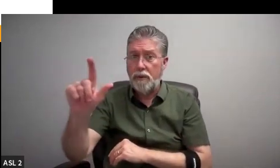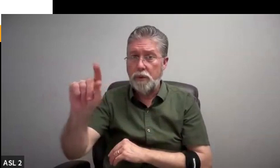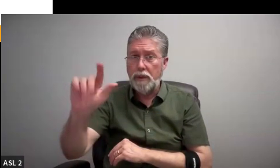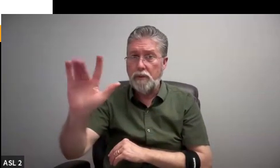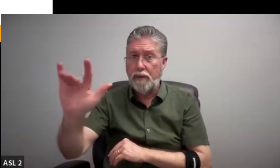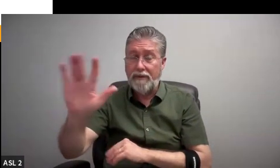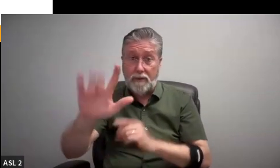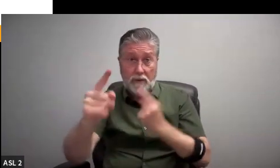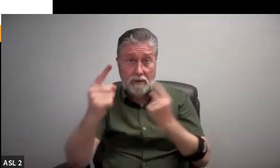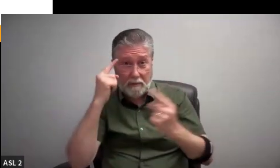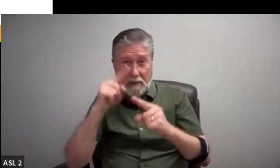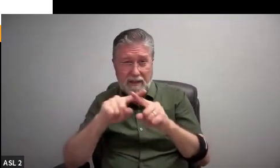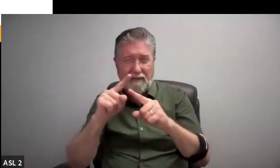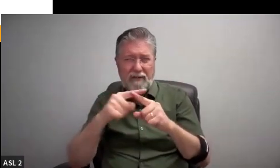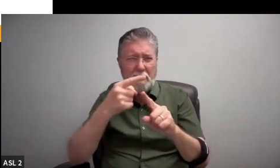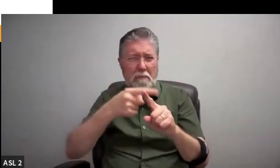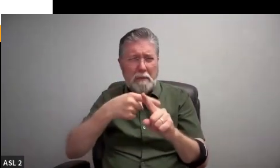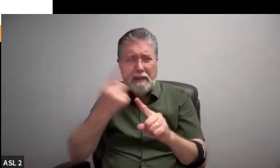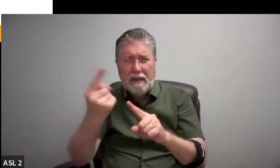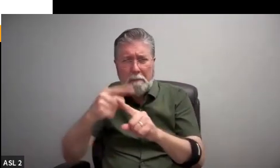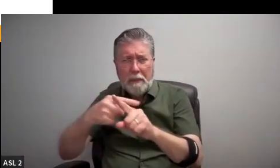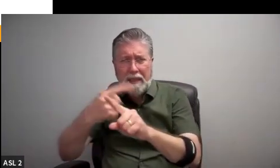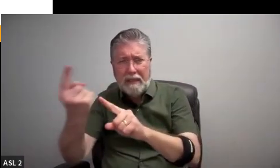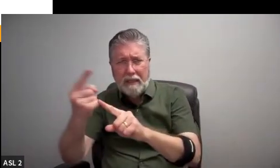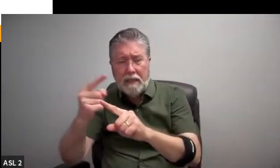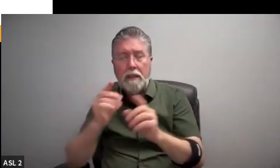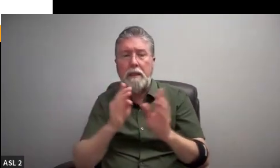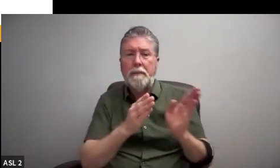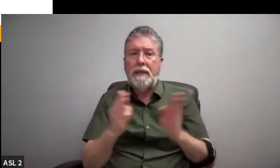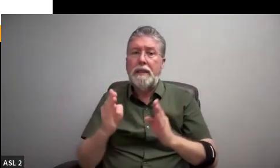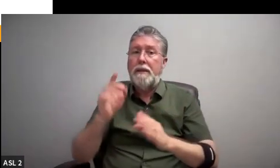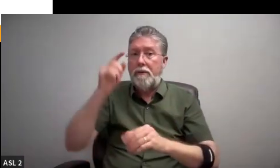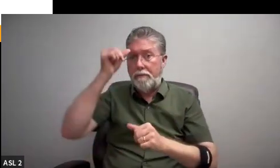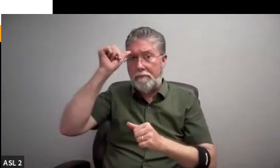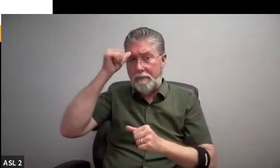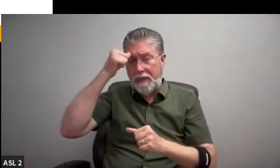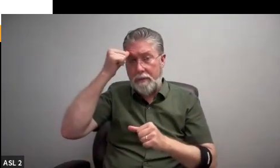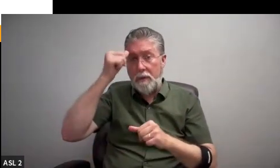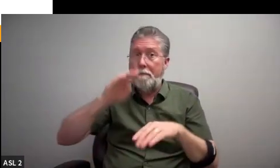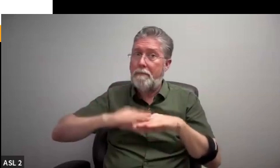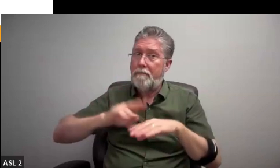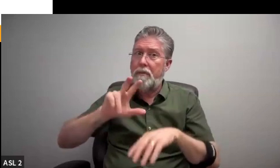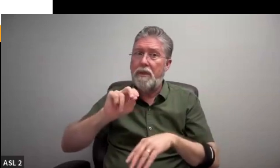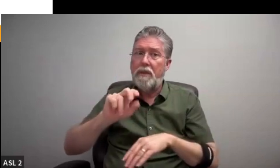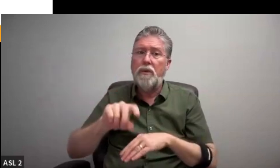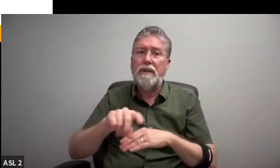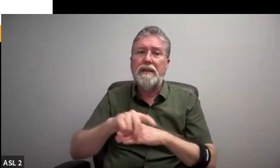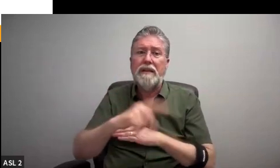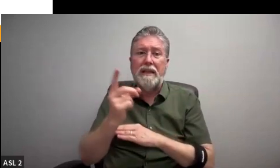these dates and doing your planning, please keep that 30-day public comment period in mind. Also,